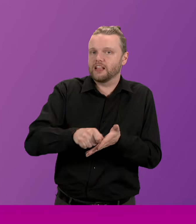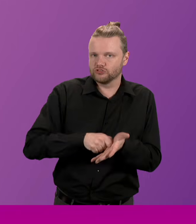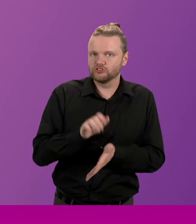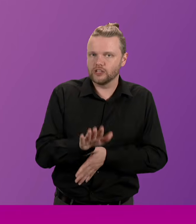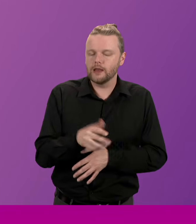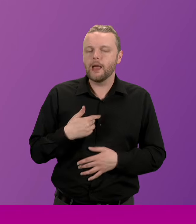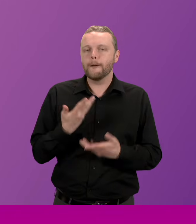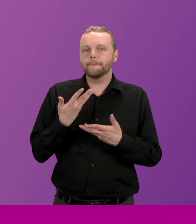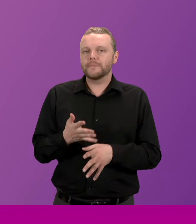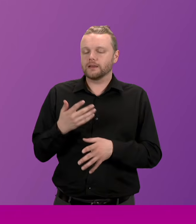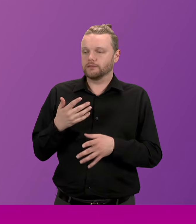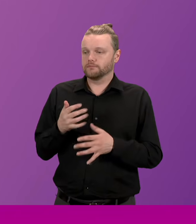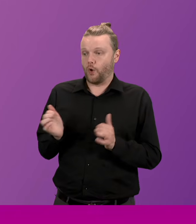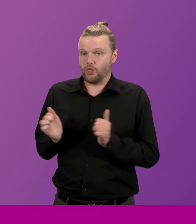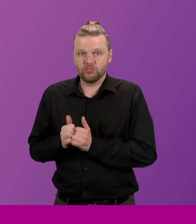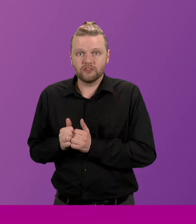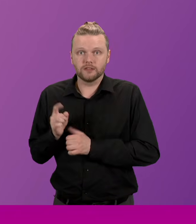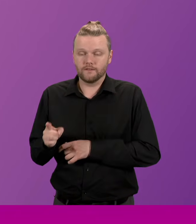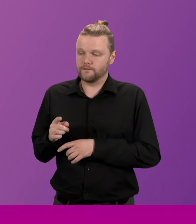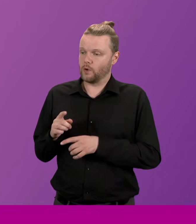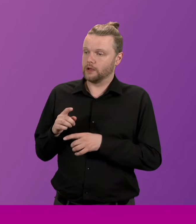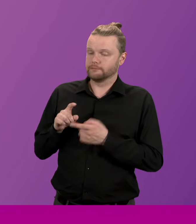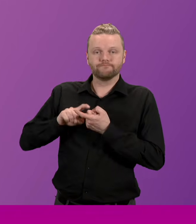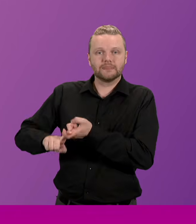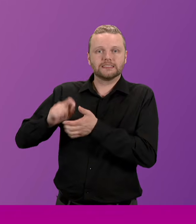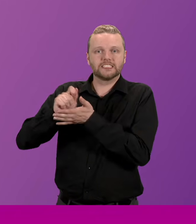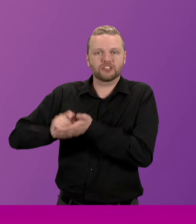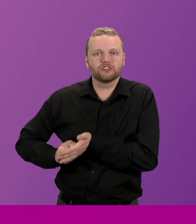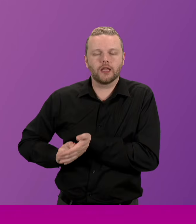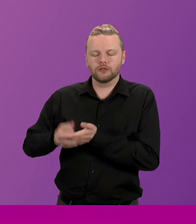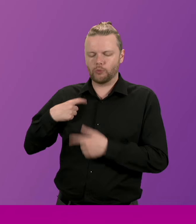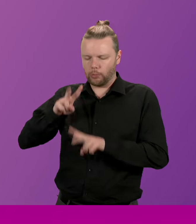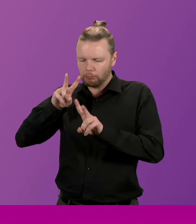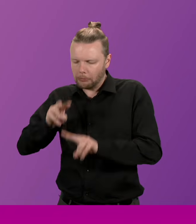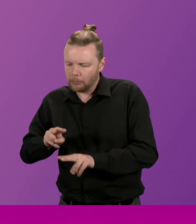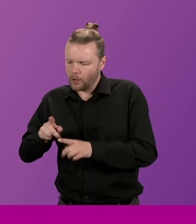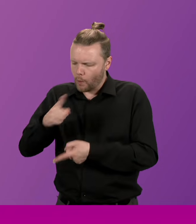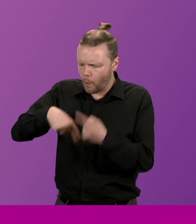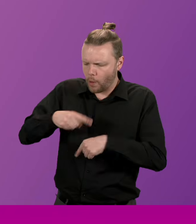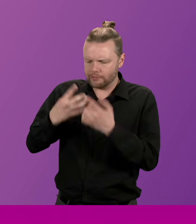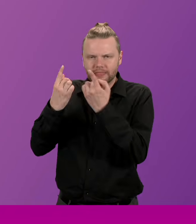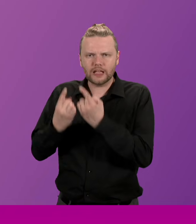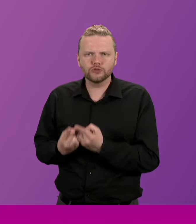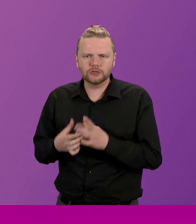I authorised the permanent secretary to examine all issues relating to engagement